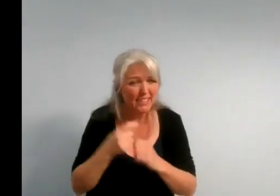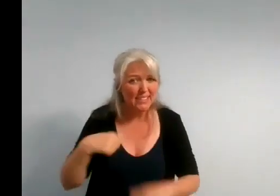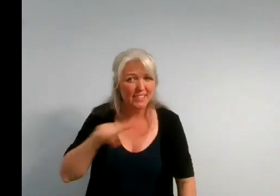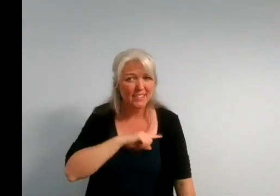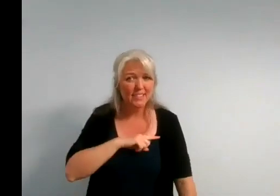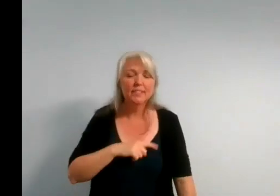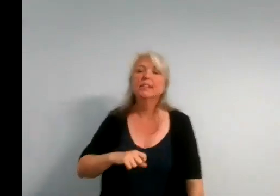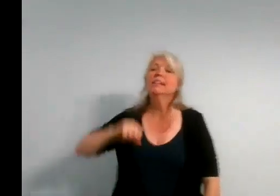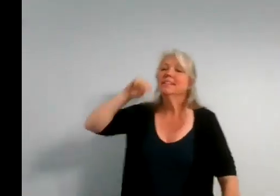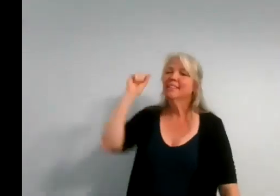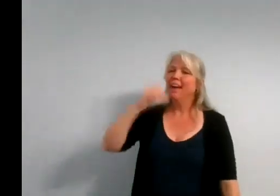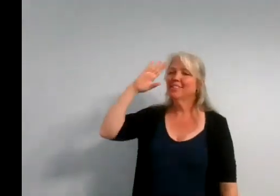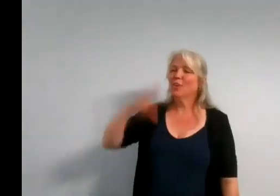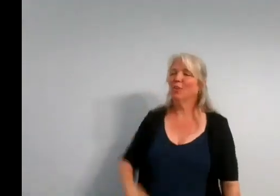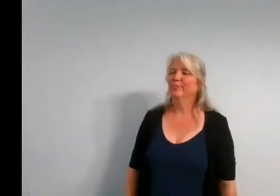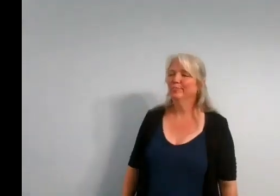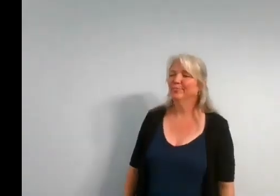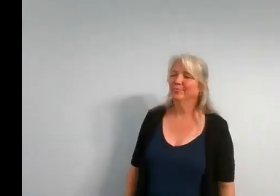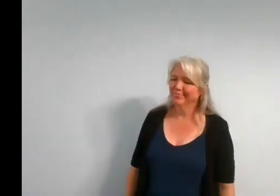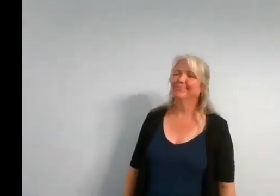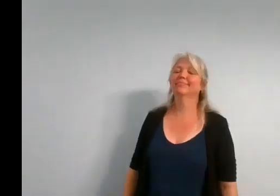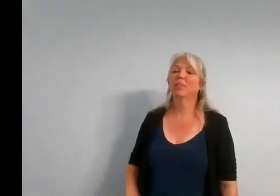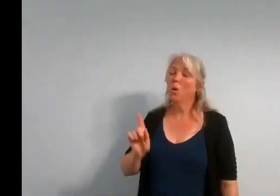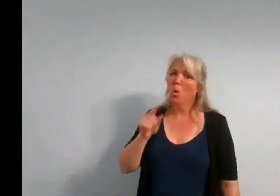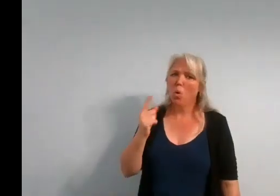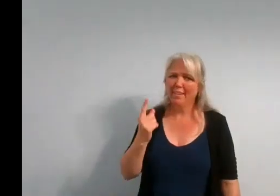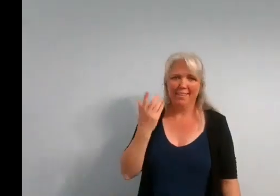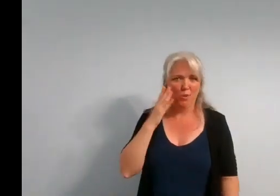“Yes sir,” I said. “Only I don’t know that many songs.”